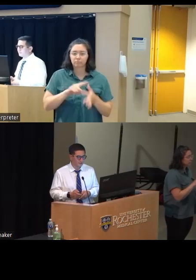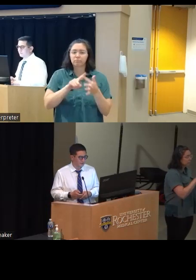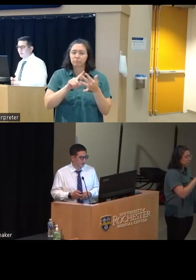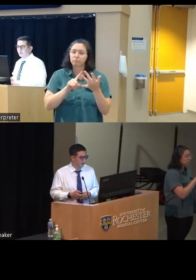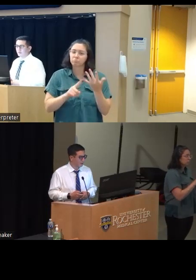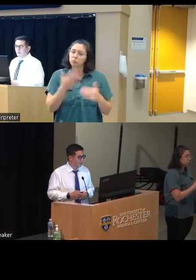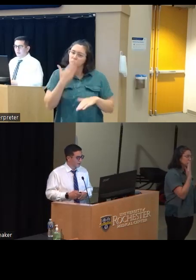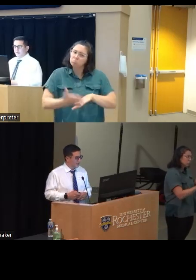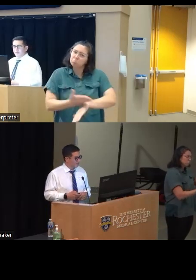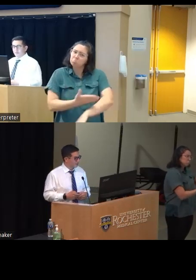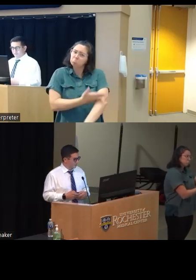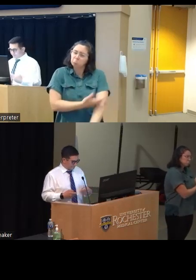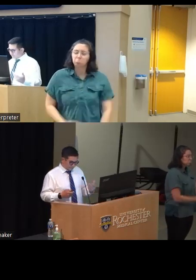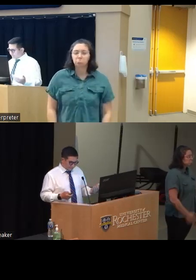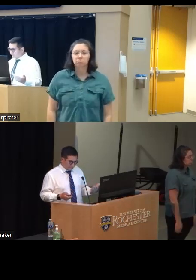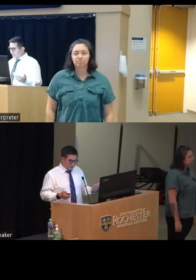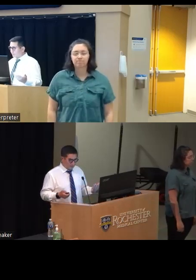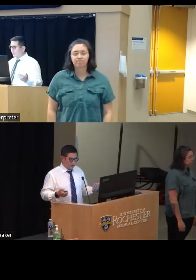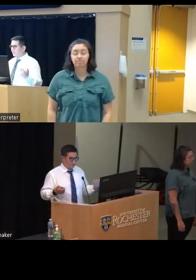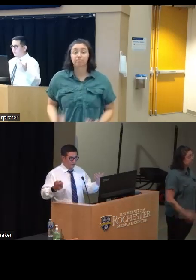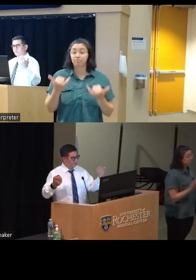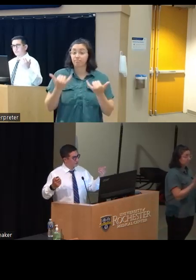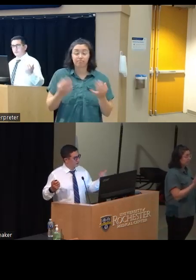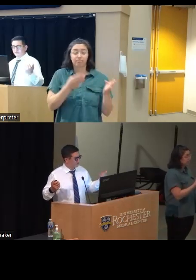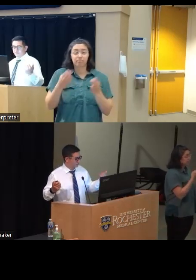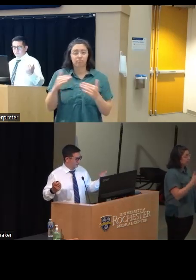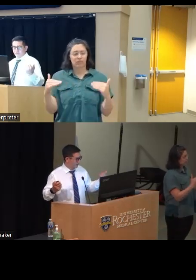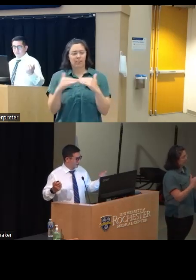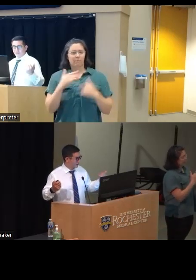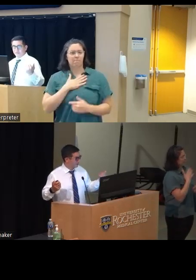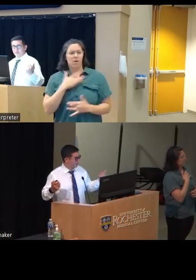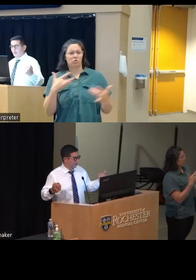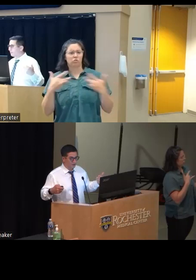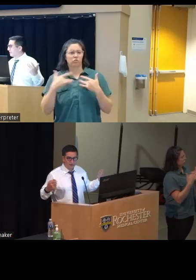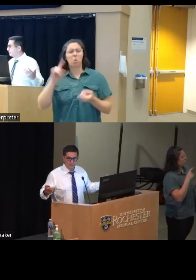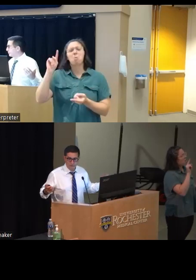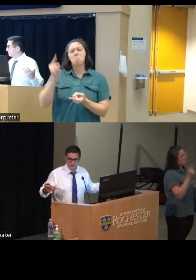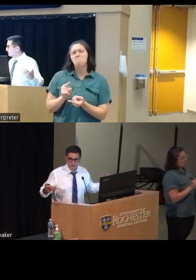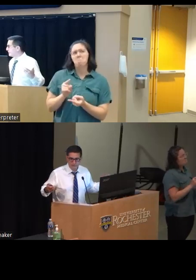relatively well and so your level of concern is much less but you're like okay you know there's